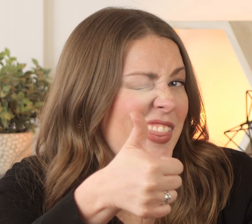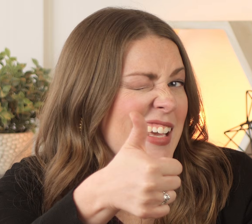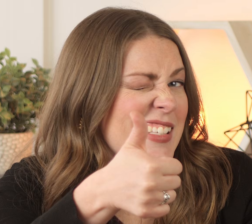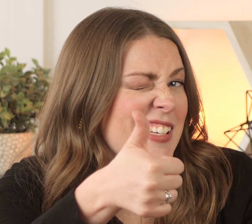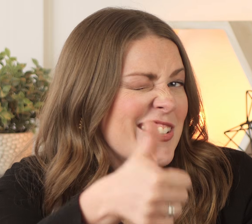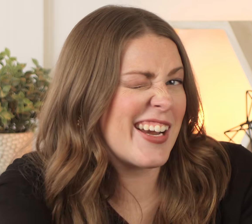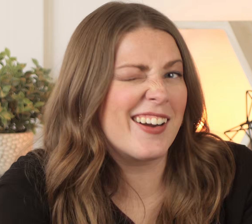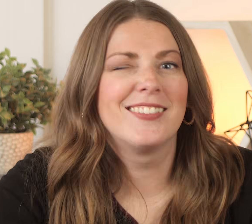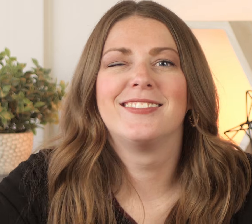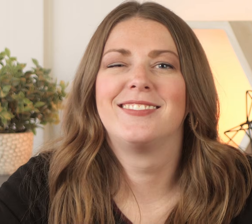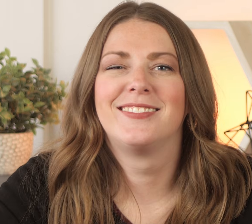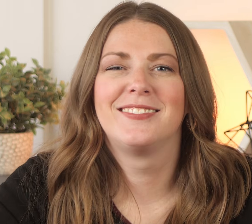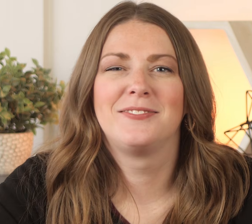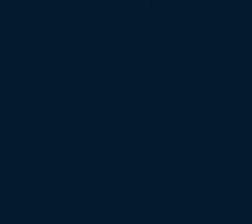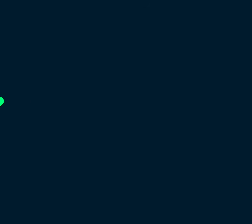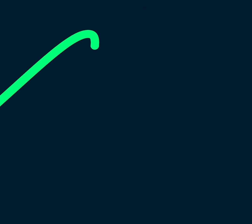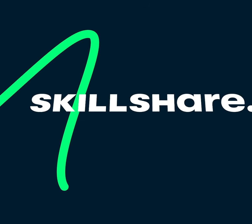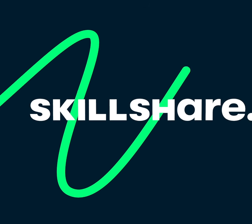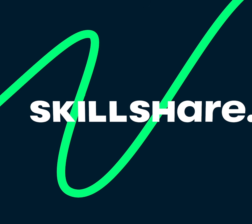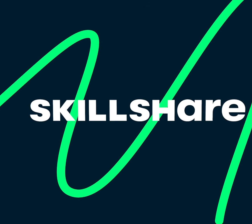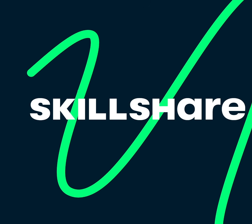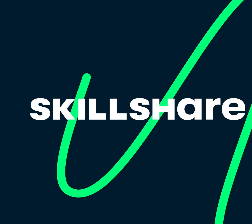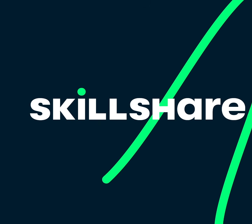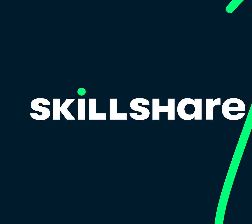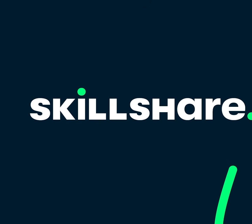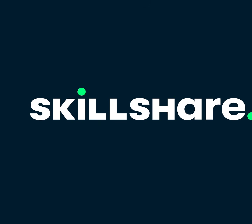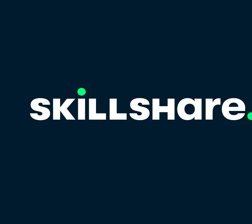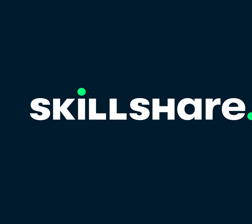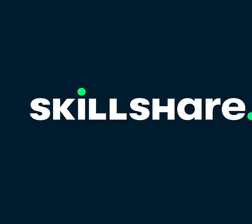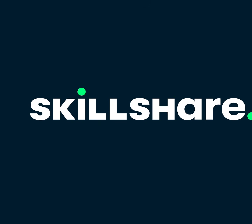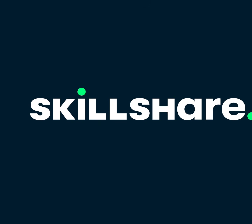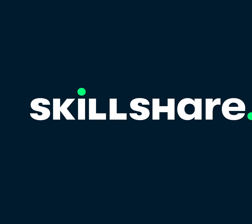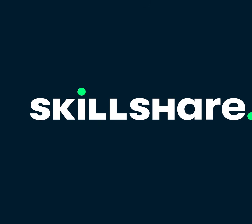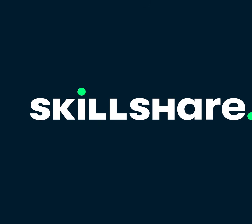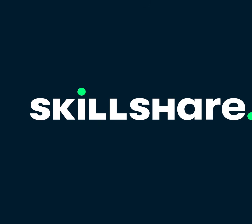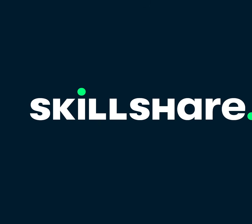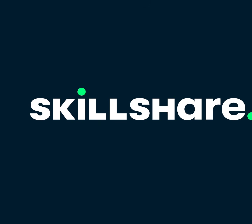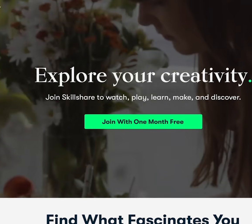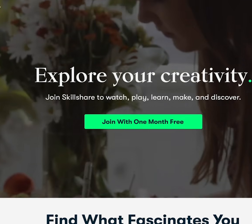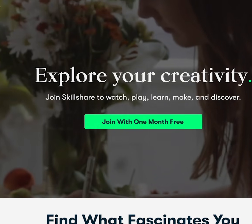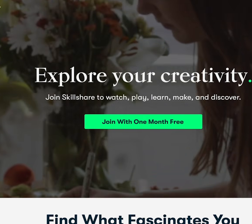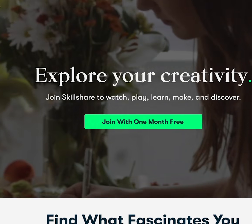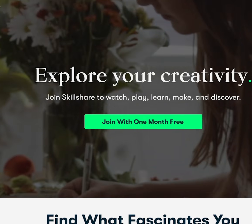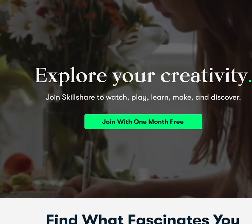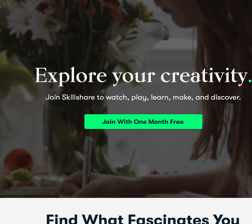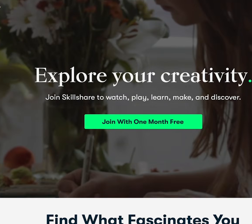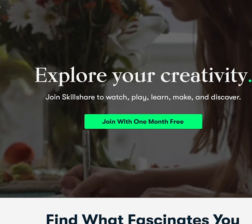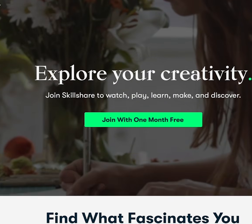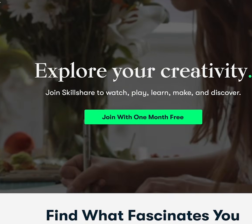Thanks Skillshare. Skillshare is an online learning platform with a community of millions